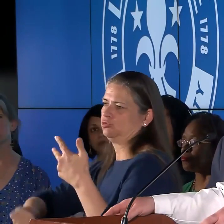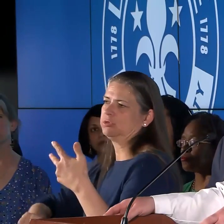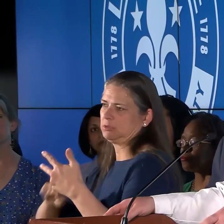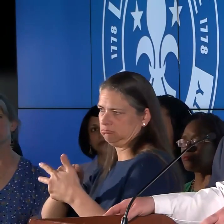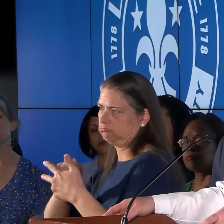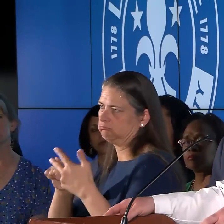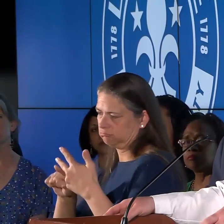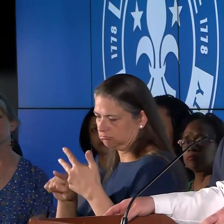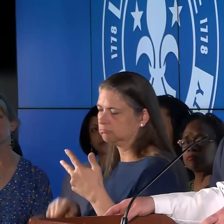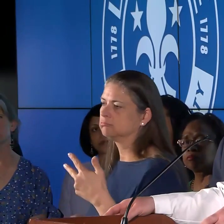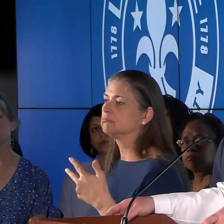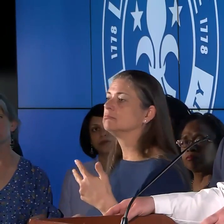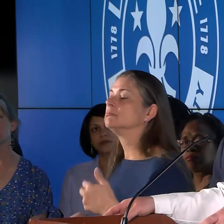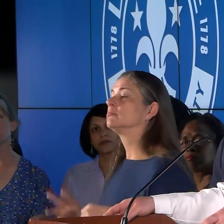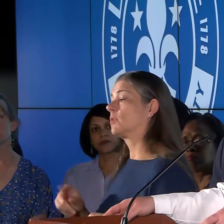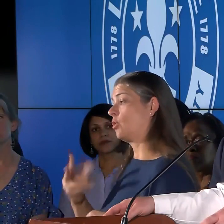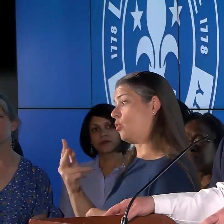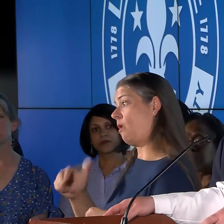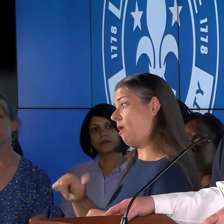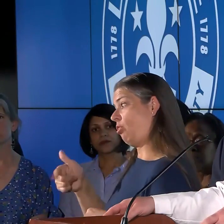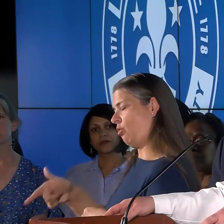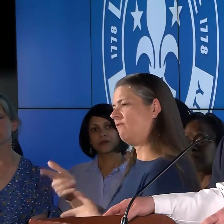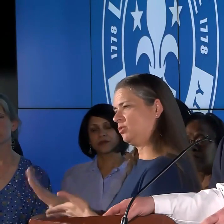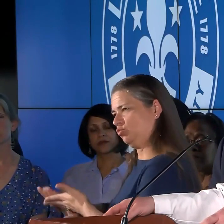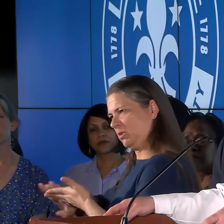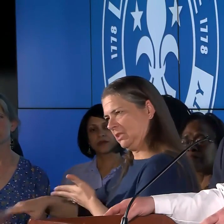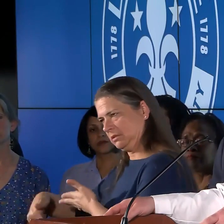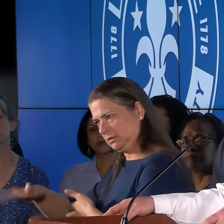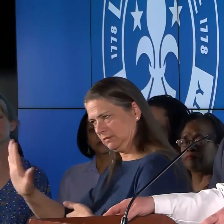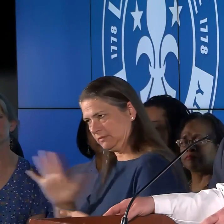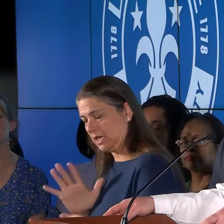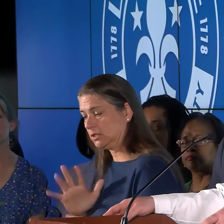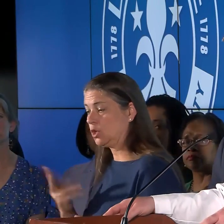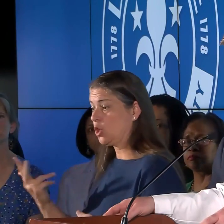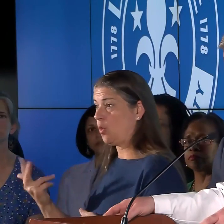able to release three and three are currently still in our hospital with non life threatening injuries.